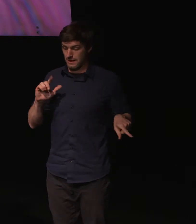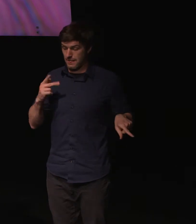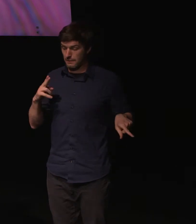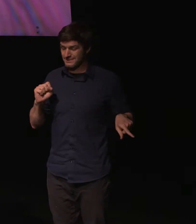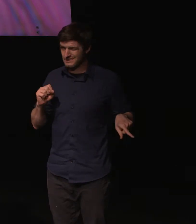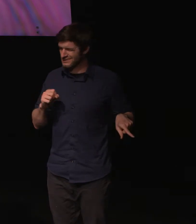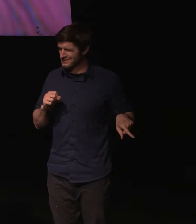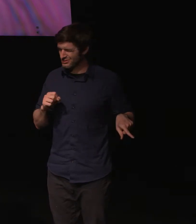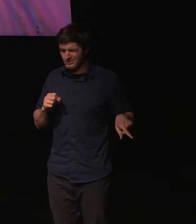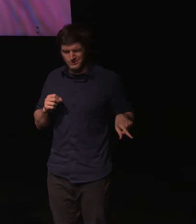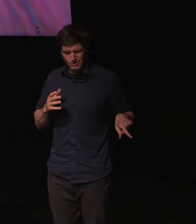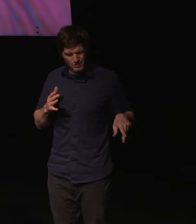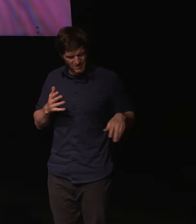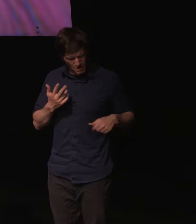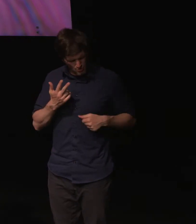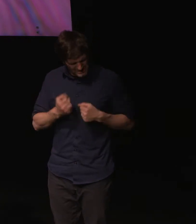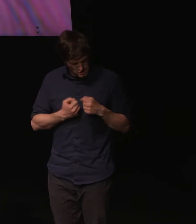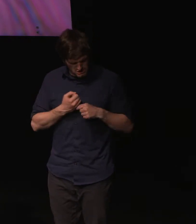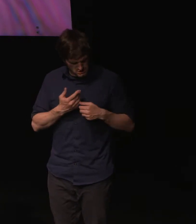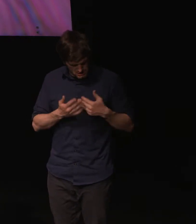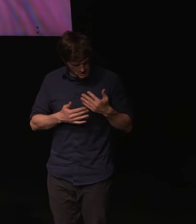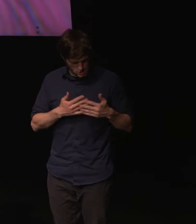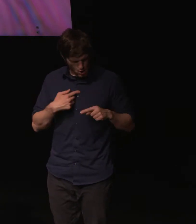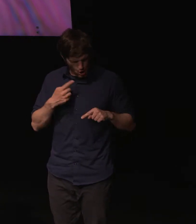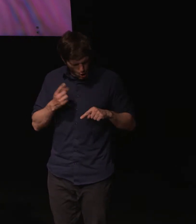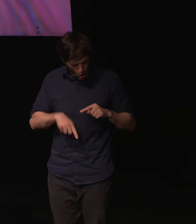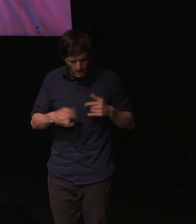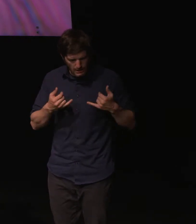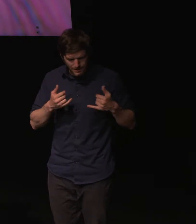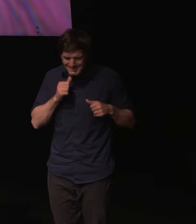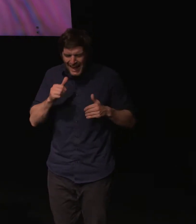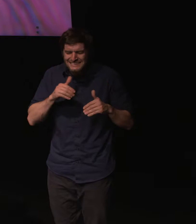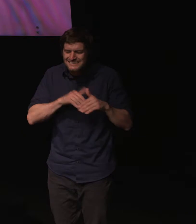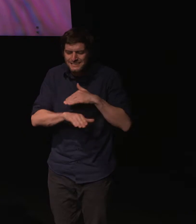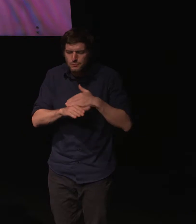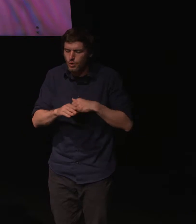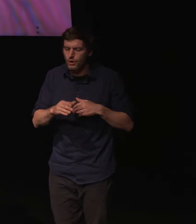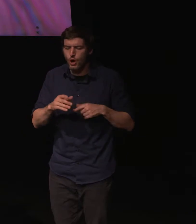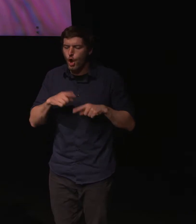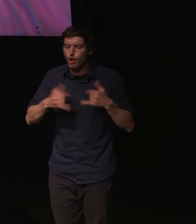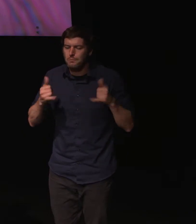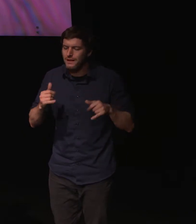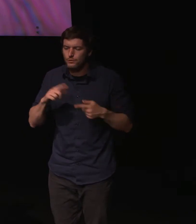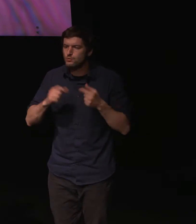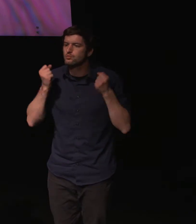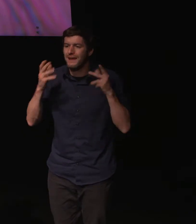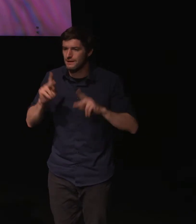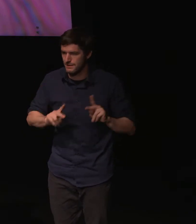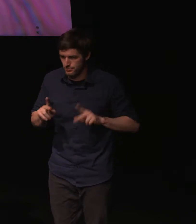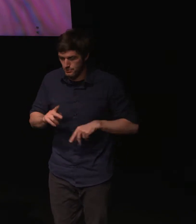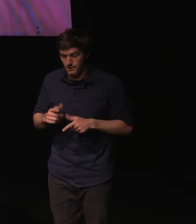to so many people. And then we started opening the floodgates, we added all of these features